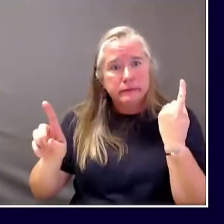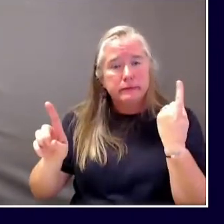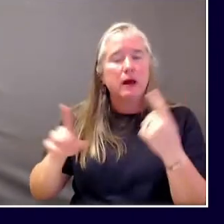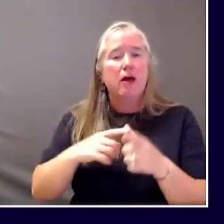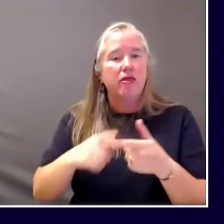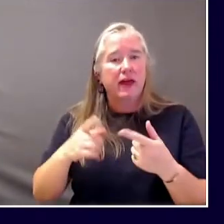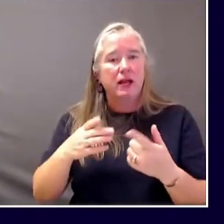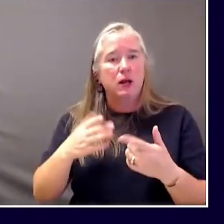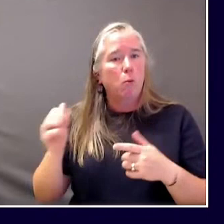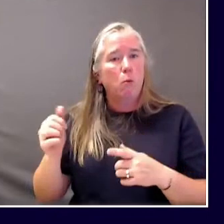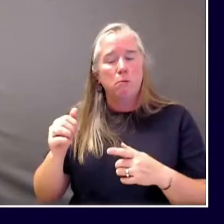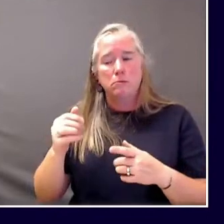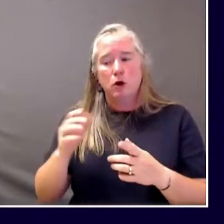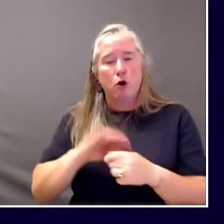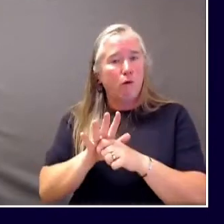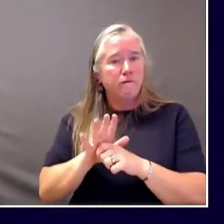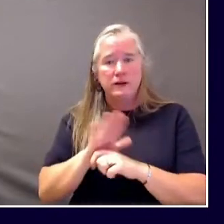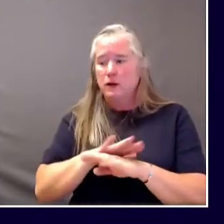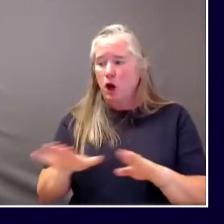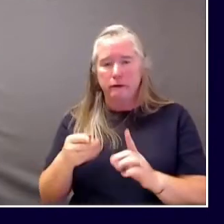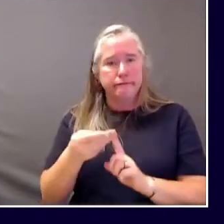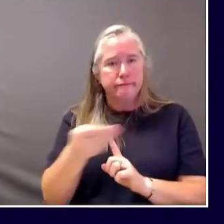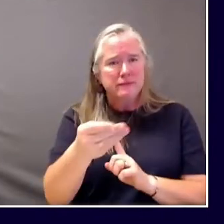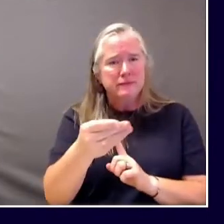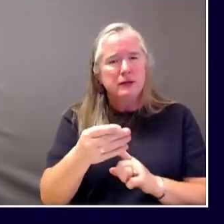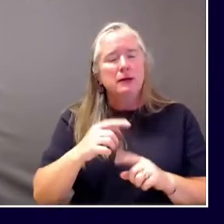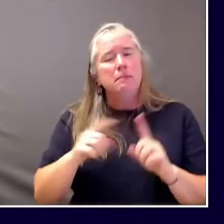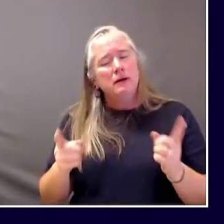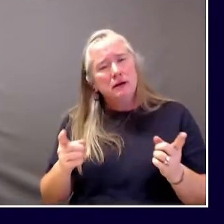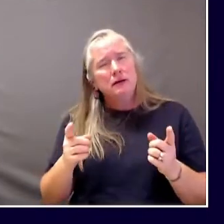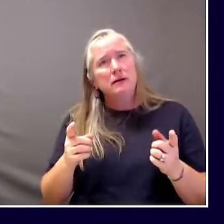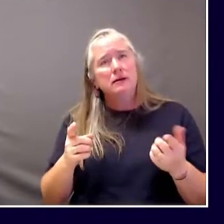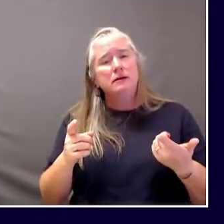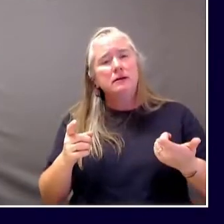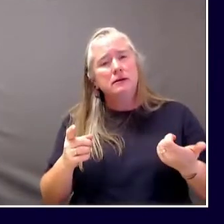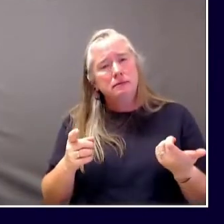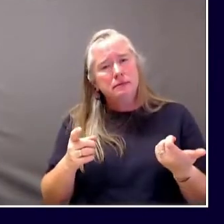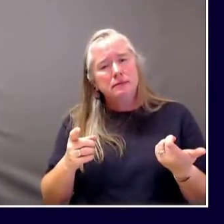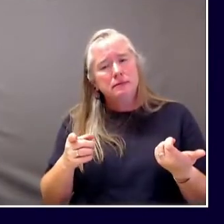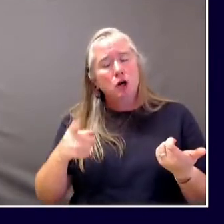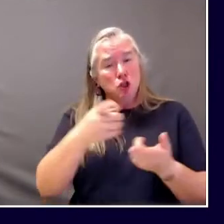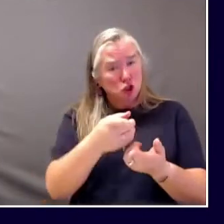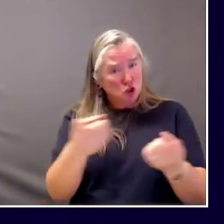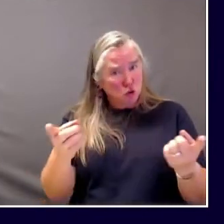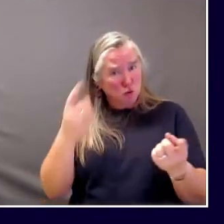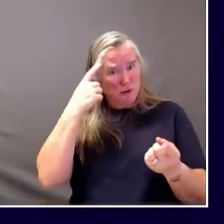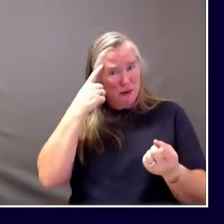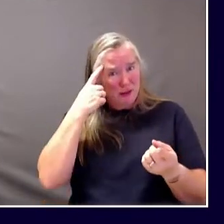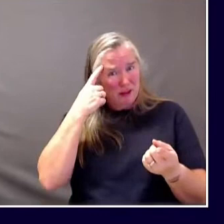spreading but